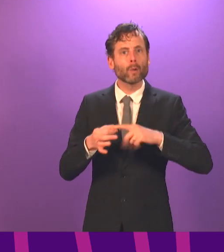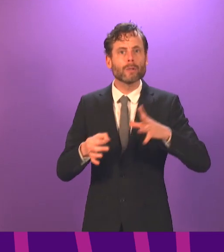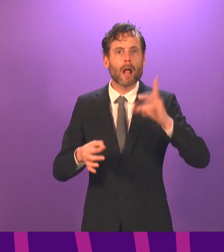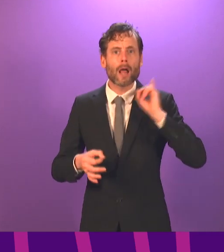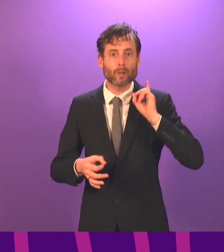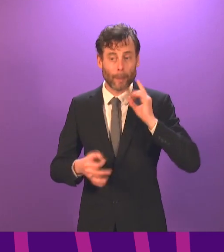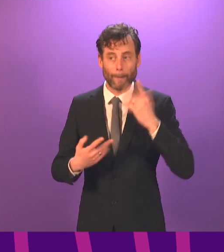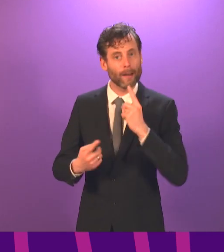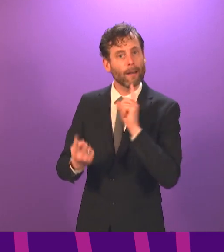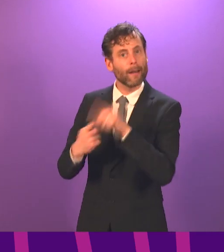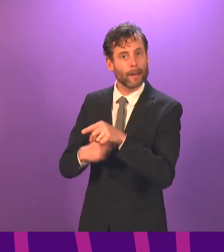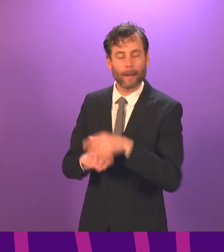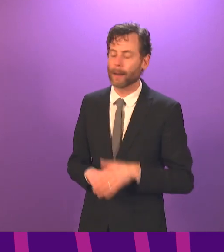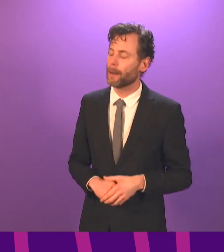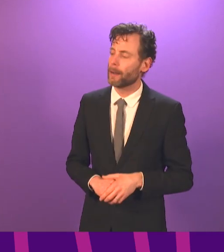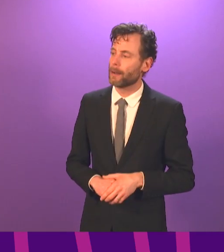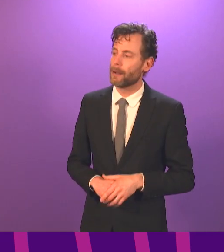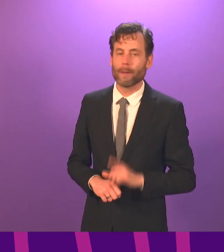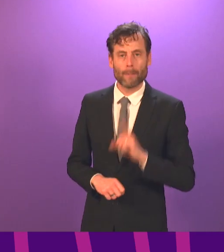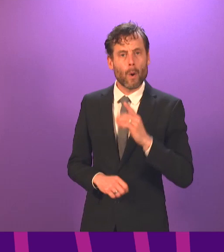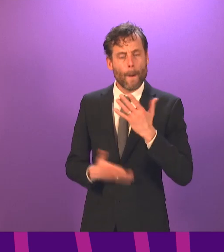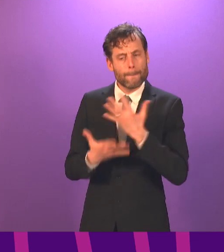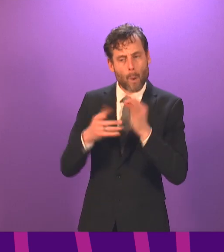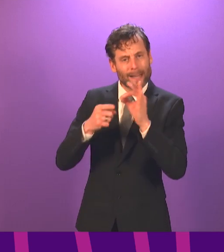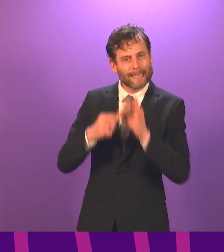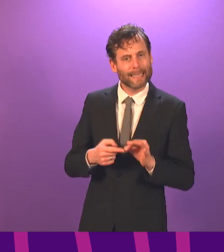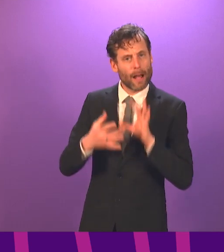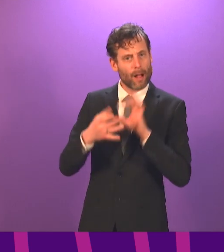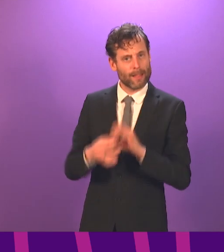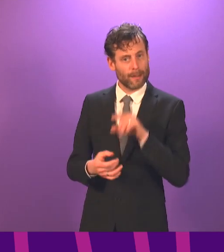and further detail on that will be forthcoming. I point out